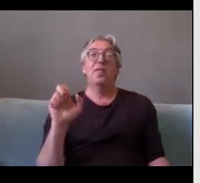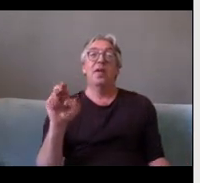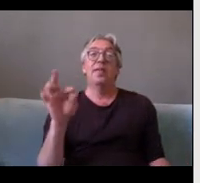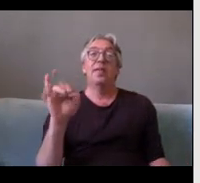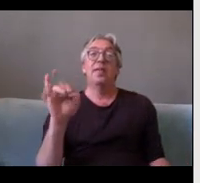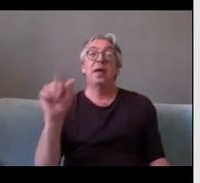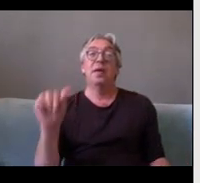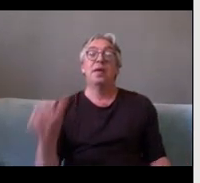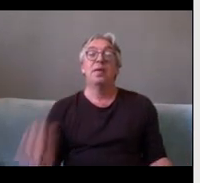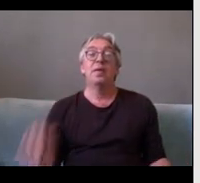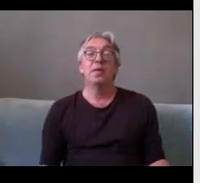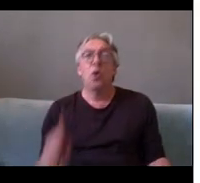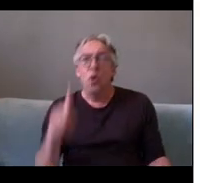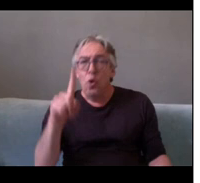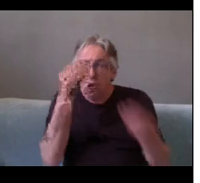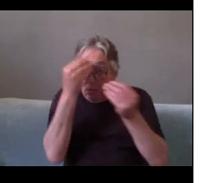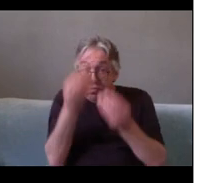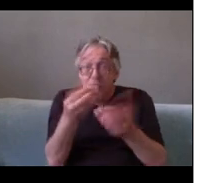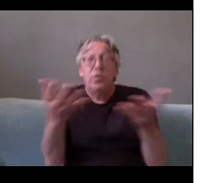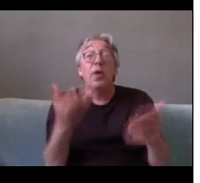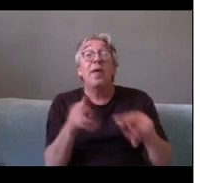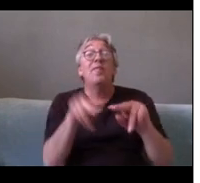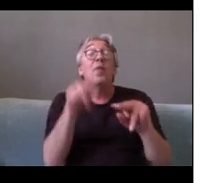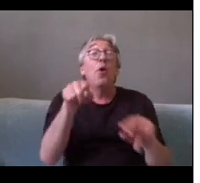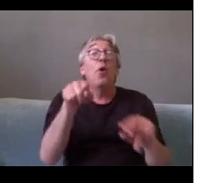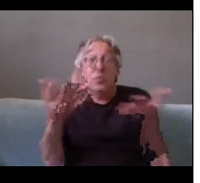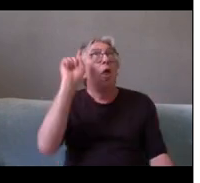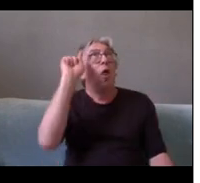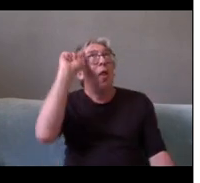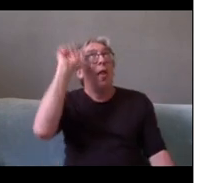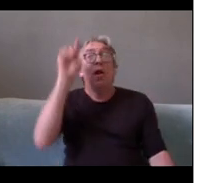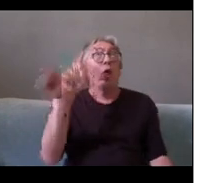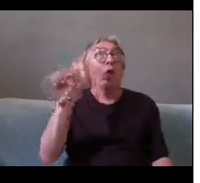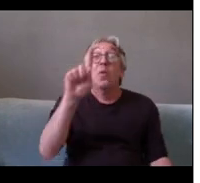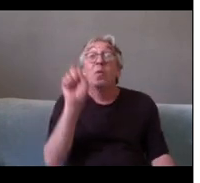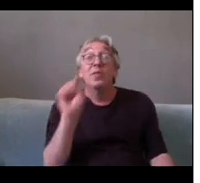And if you have any questions on what the speakers are saying,